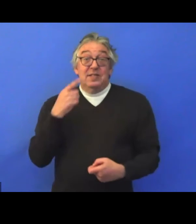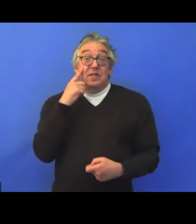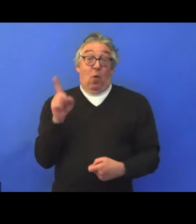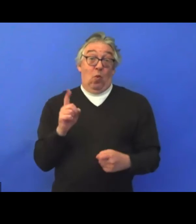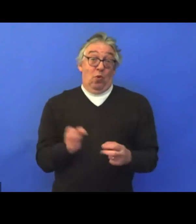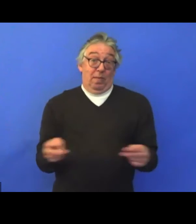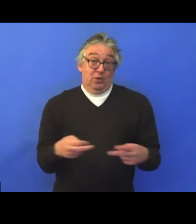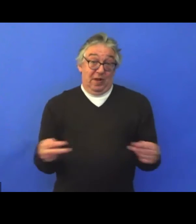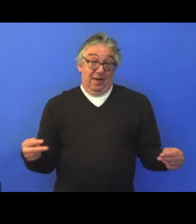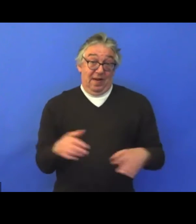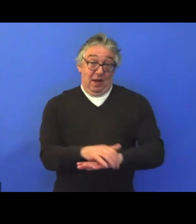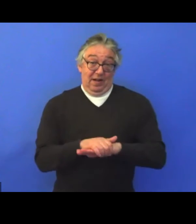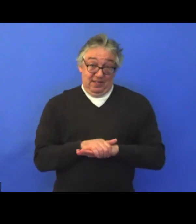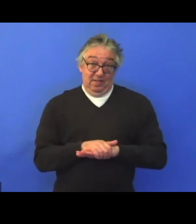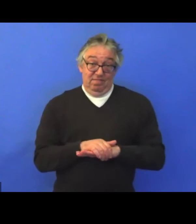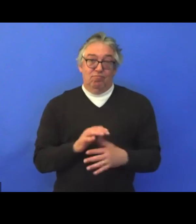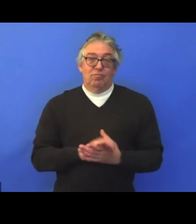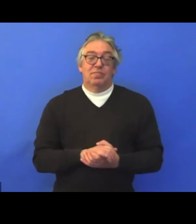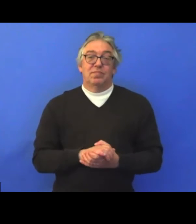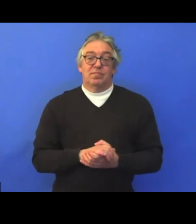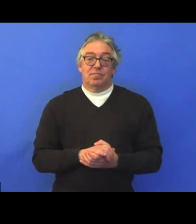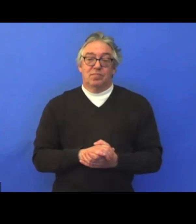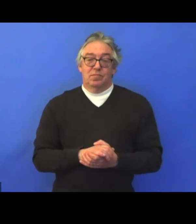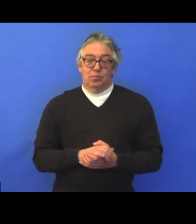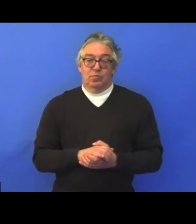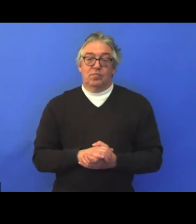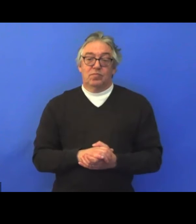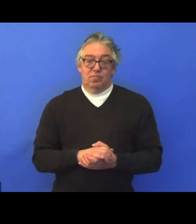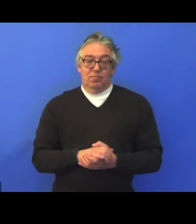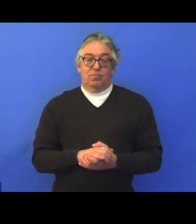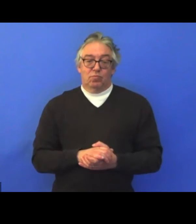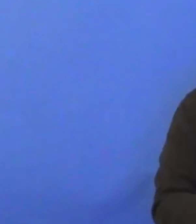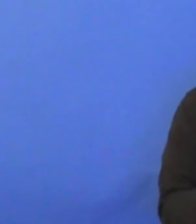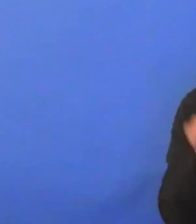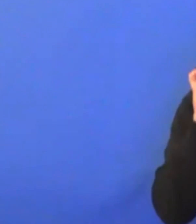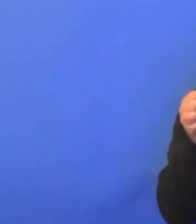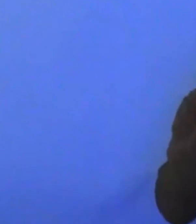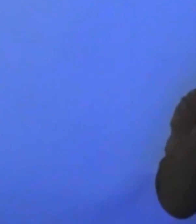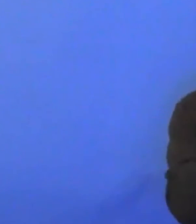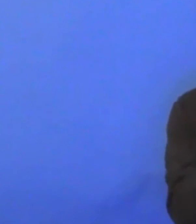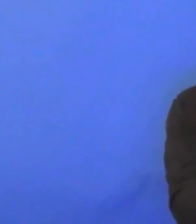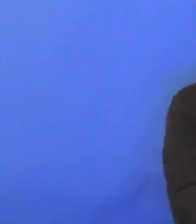You can open them as an external link to follow the subtitles.